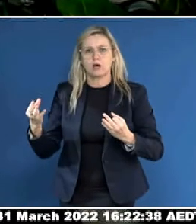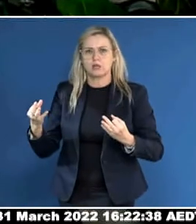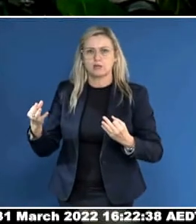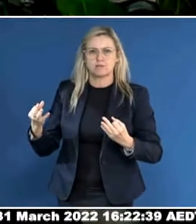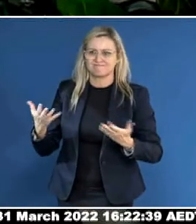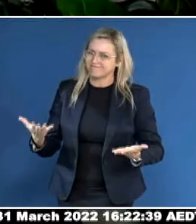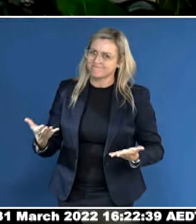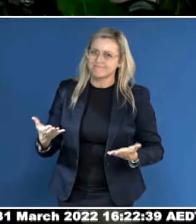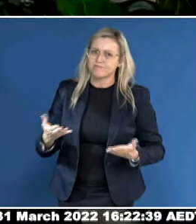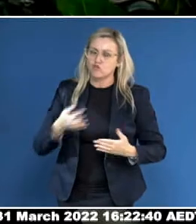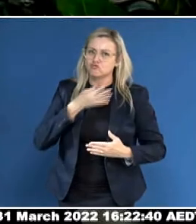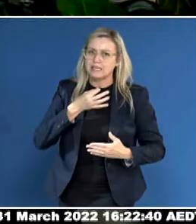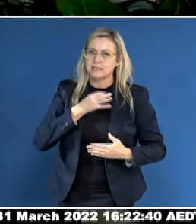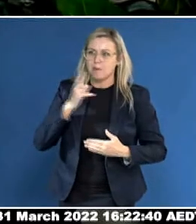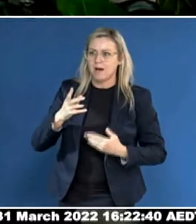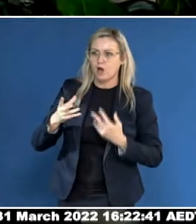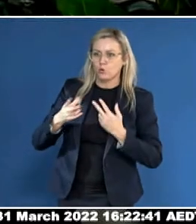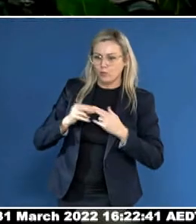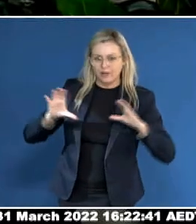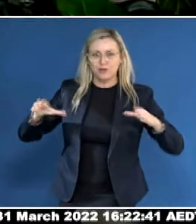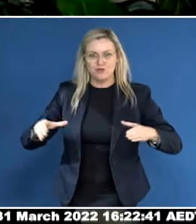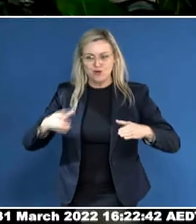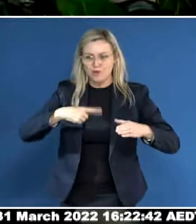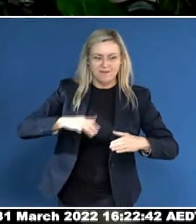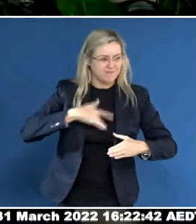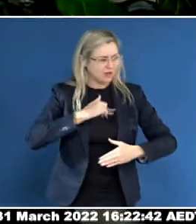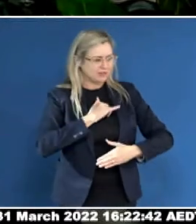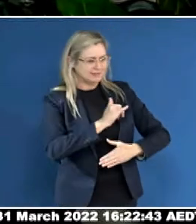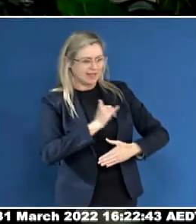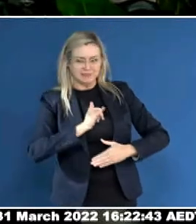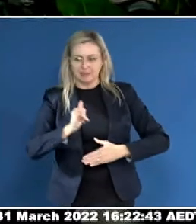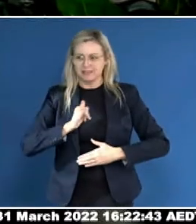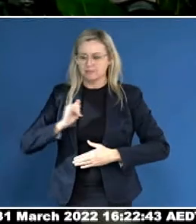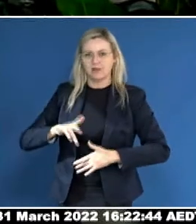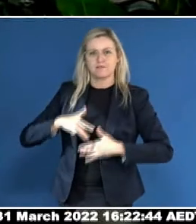But then on top of that when you're in a world that's not designed for you do feel